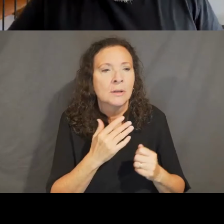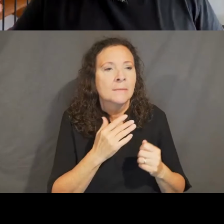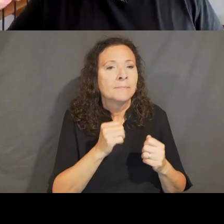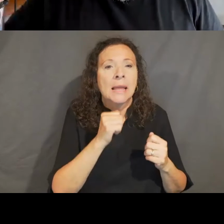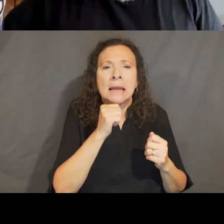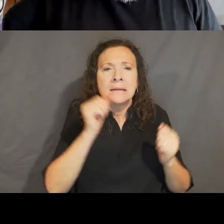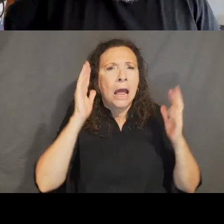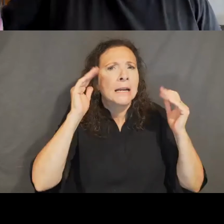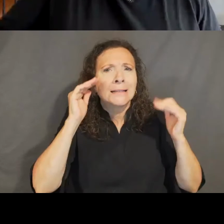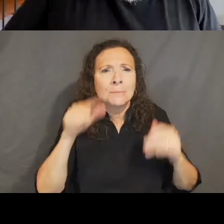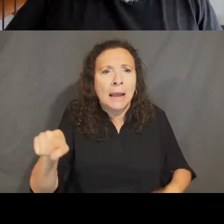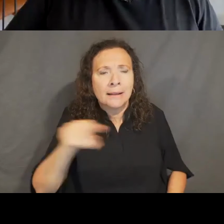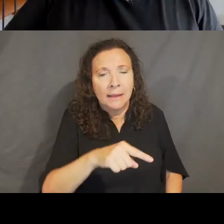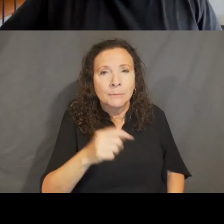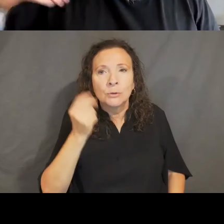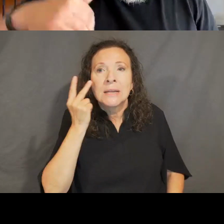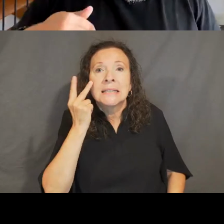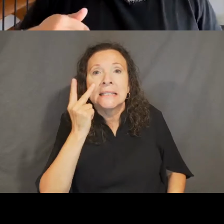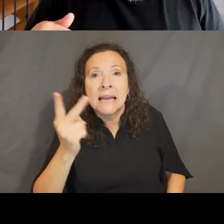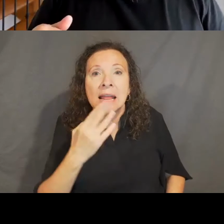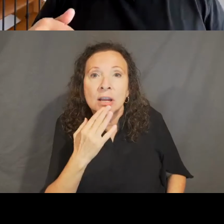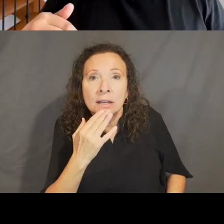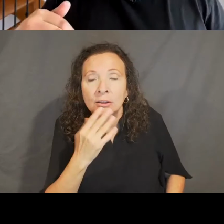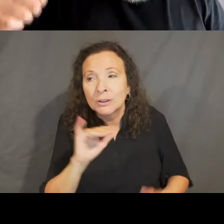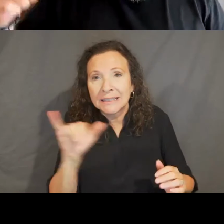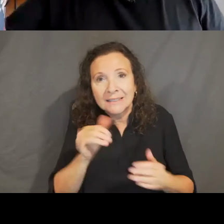colors in the same way that you do.